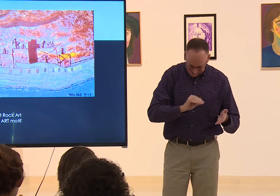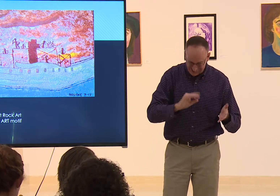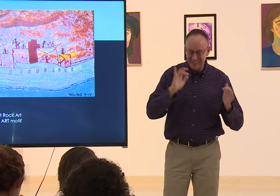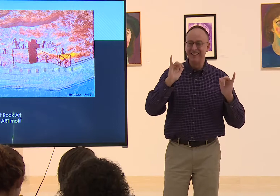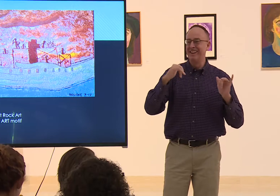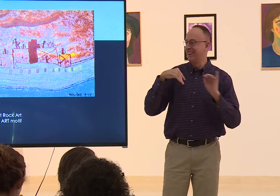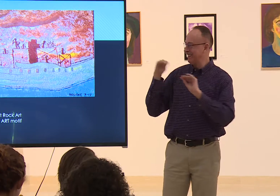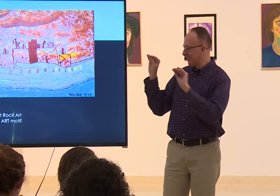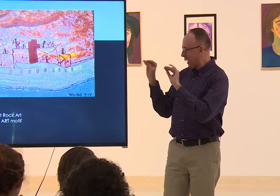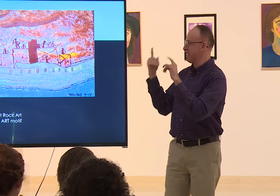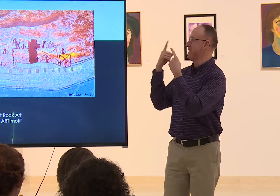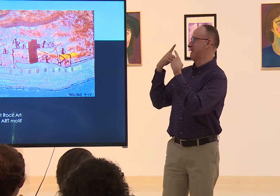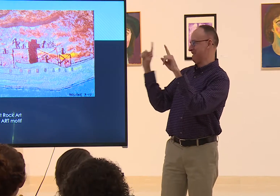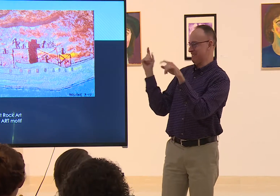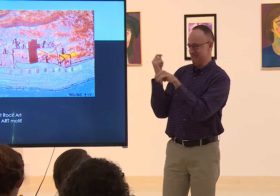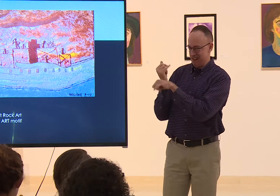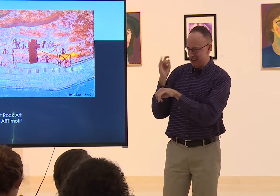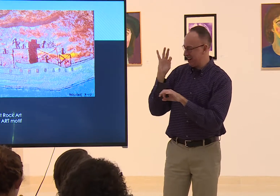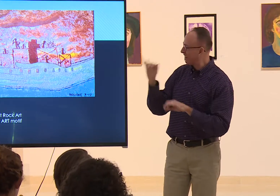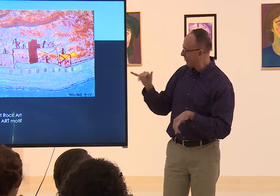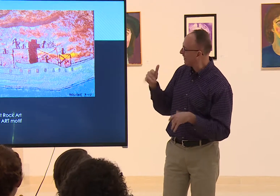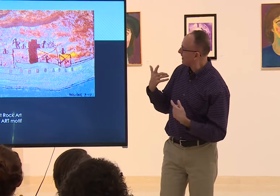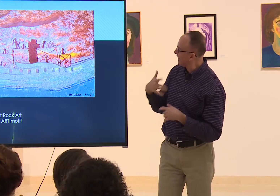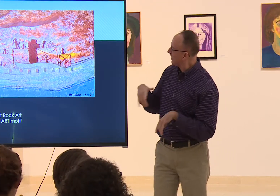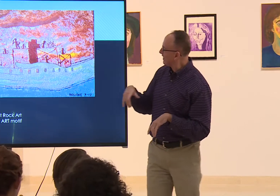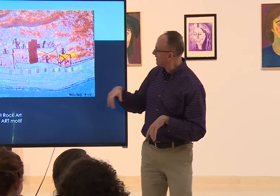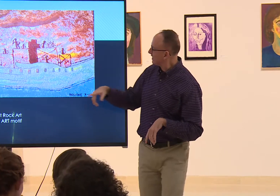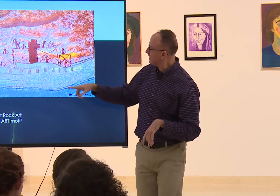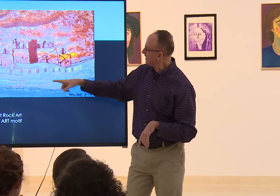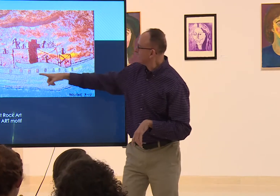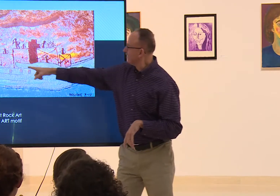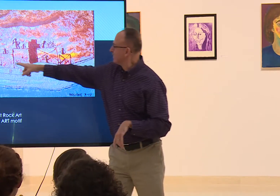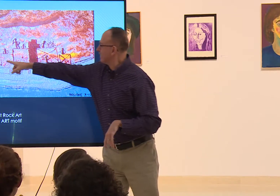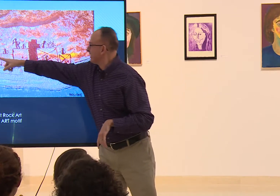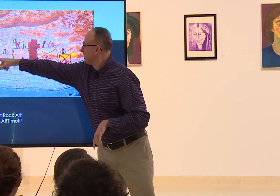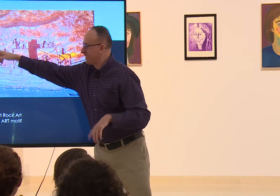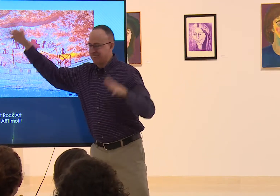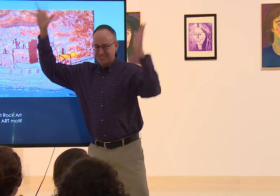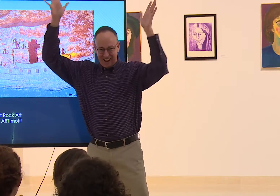I had several sketches at first, and finally I made it work because the sponges were a new medium for me.